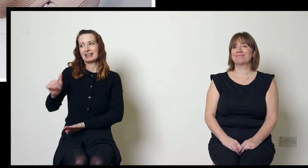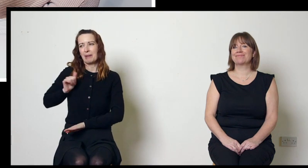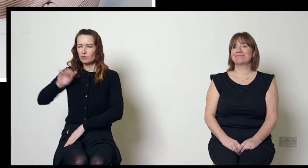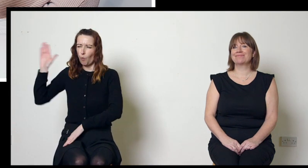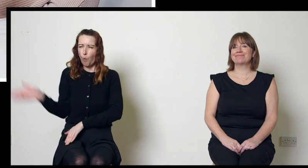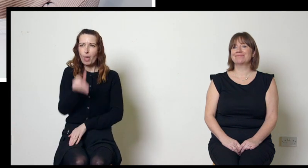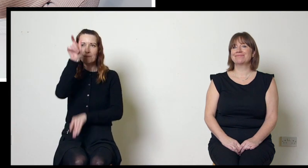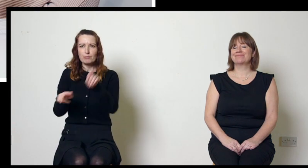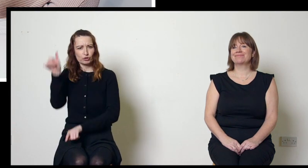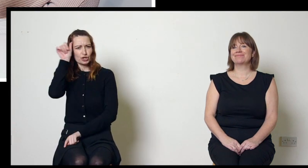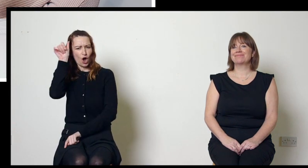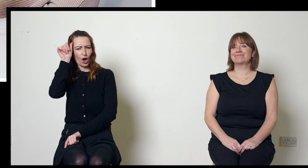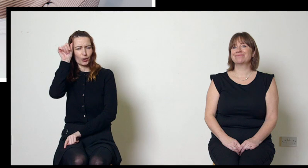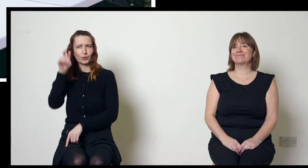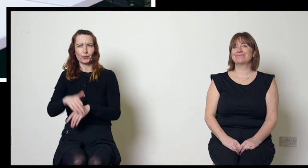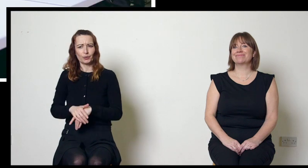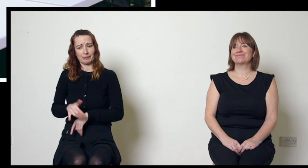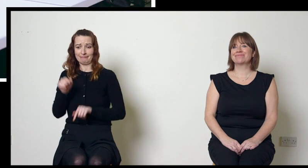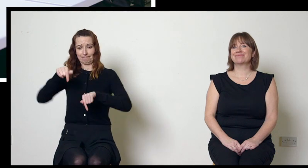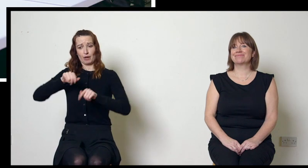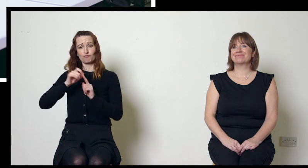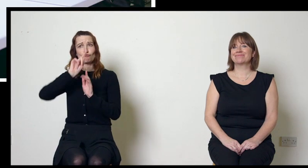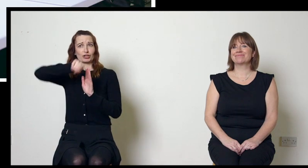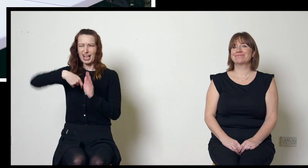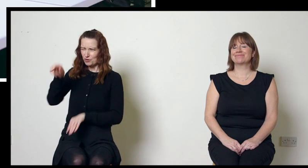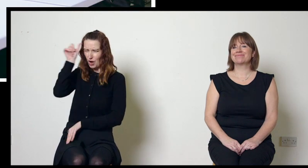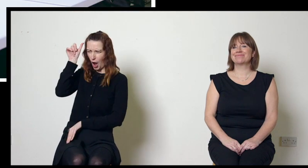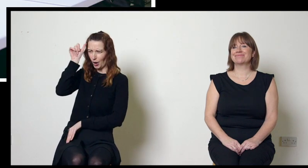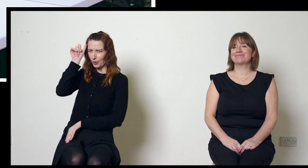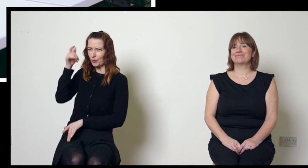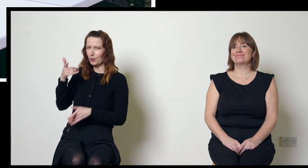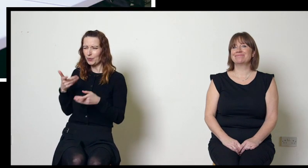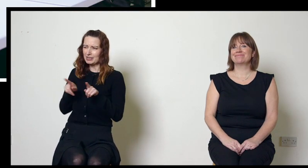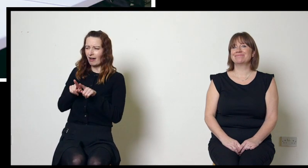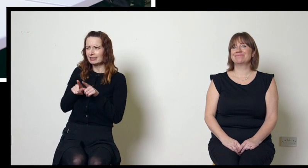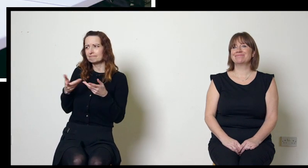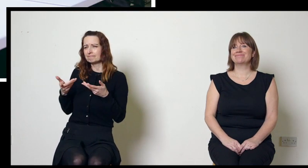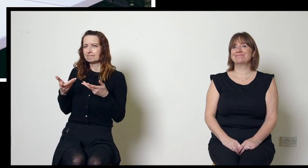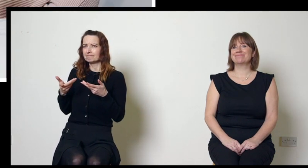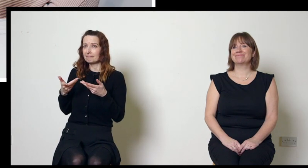You know this is the project, so, you know what it is. It's a bit like, you know, you know if you don't state